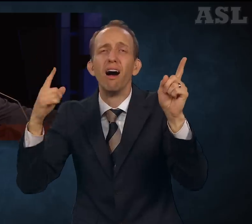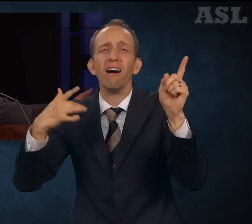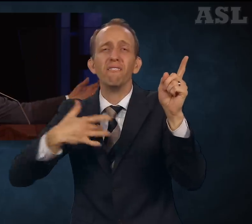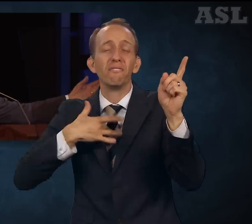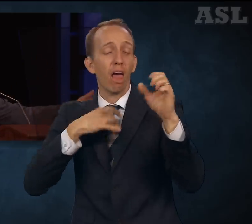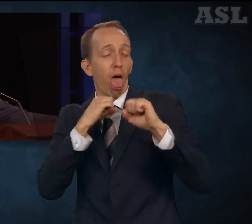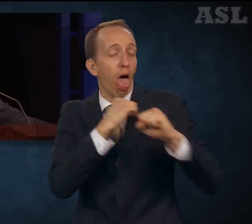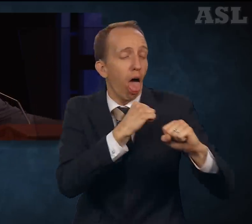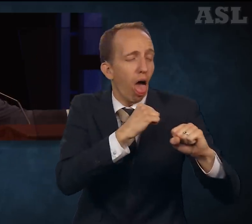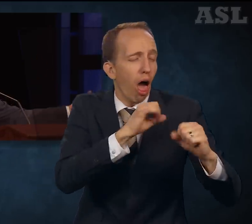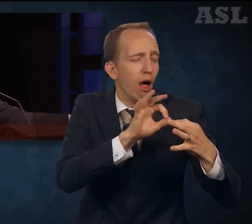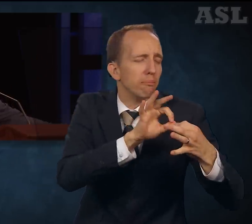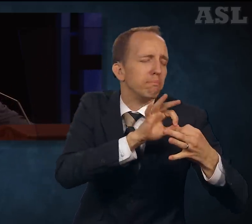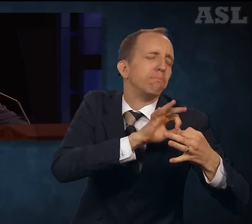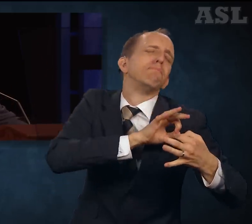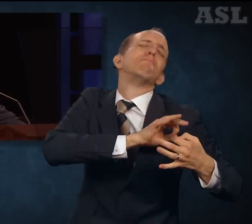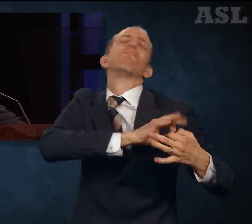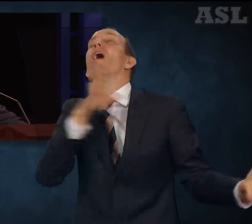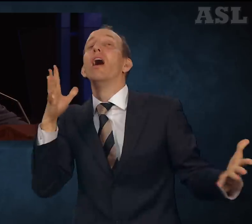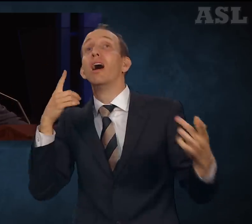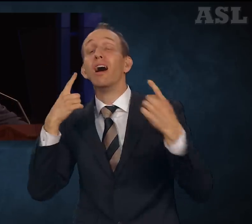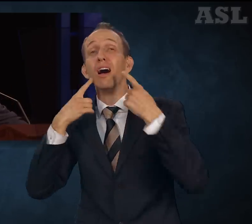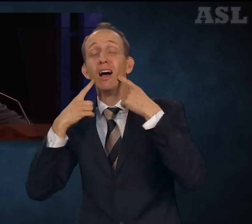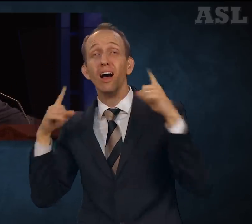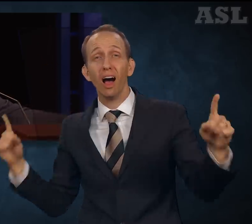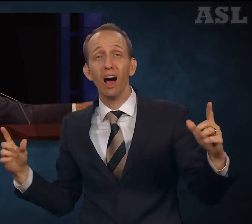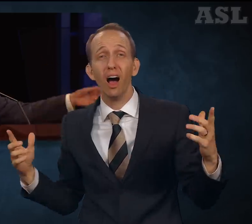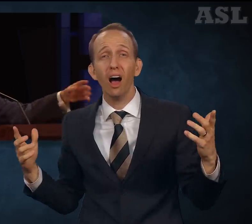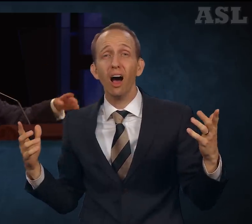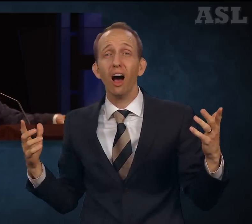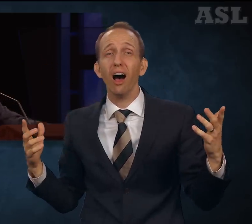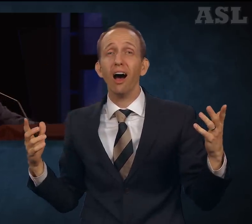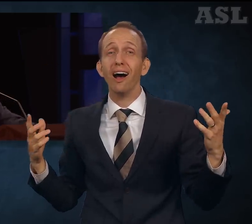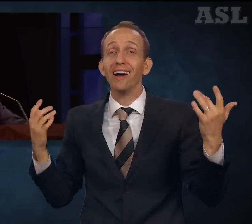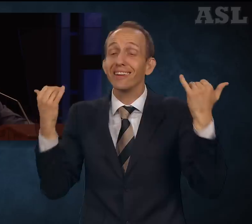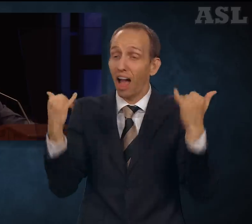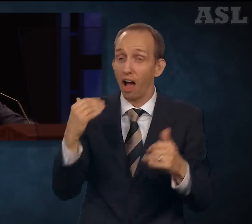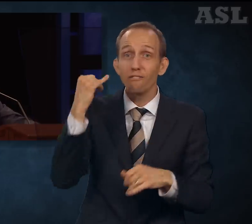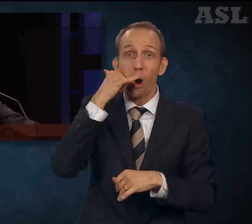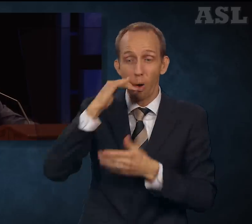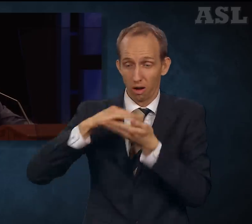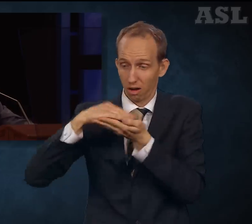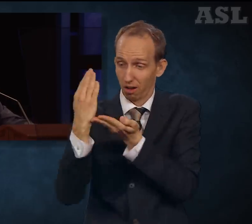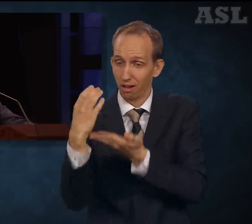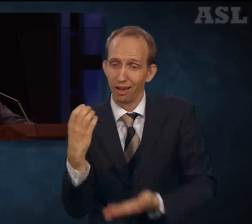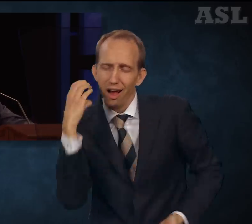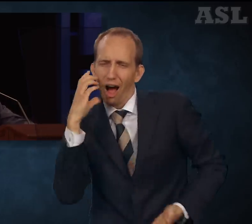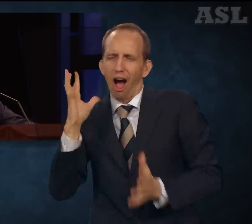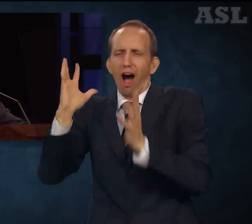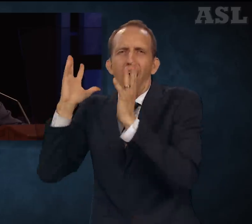HE SAID, "I FEEL FREE FOR THE FIRST TIME IN A LONG TIME."